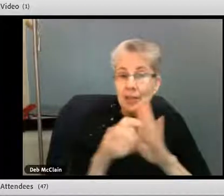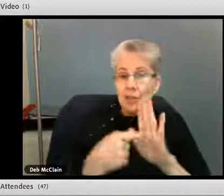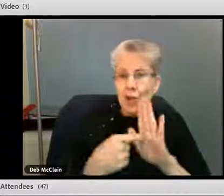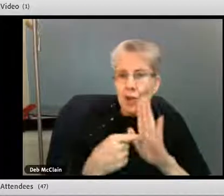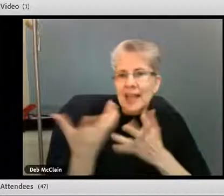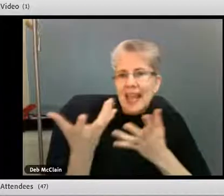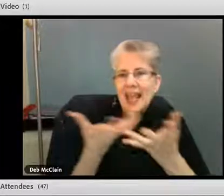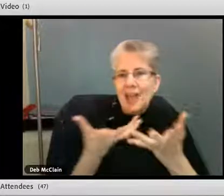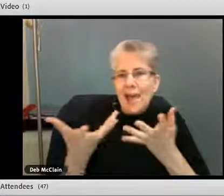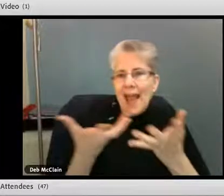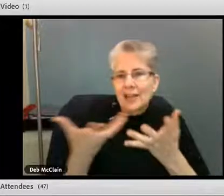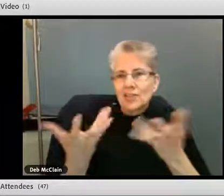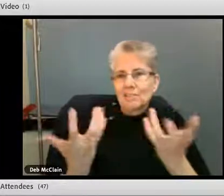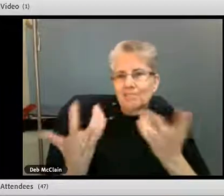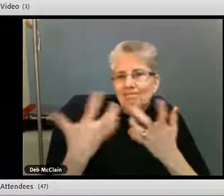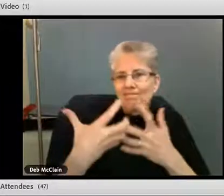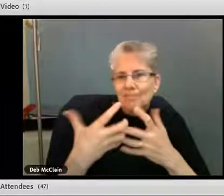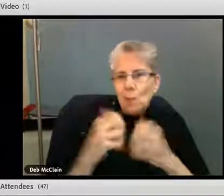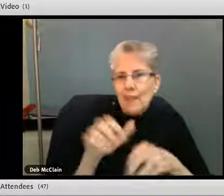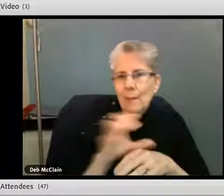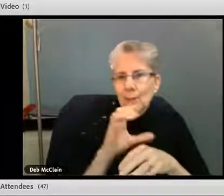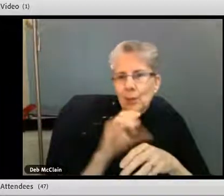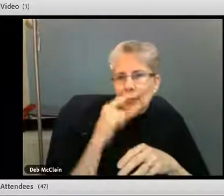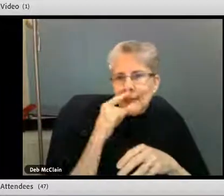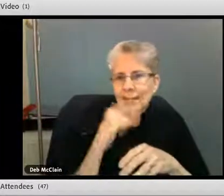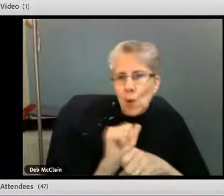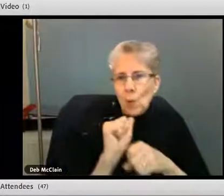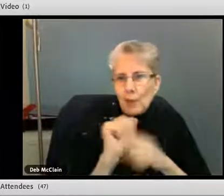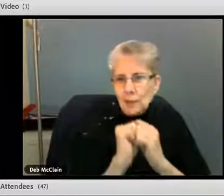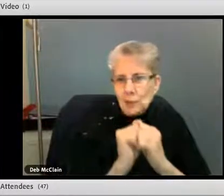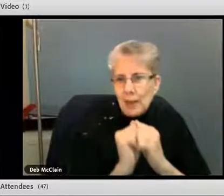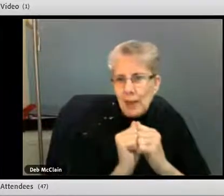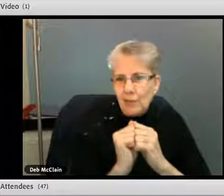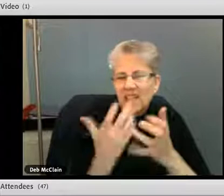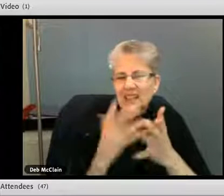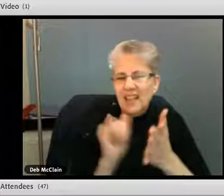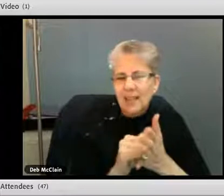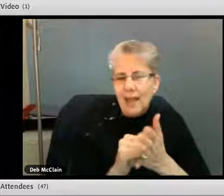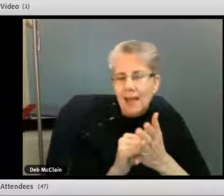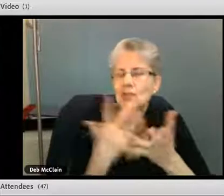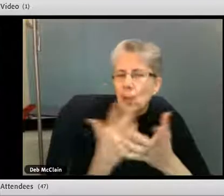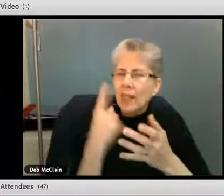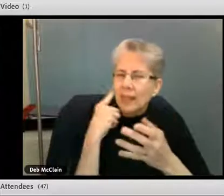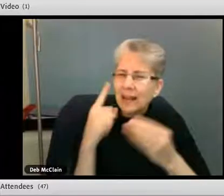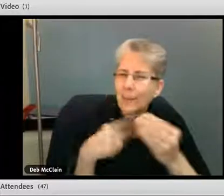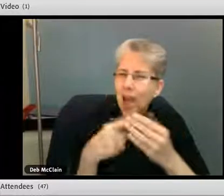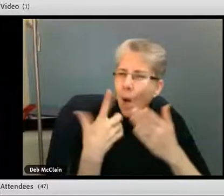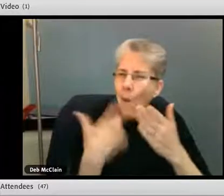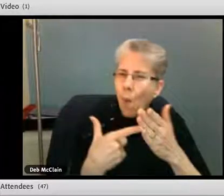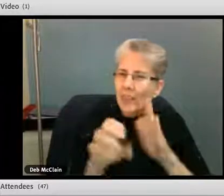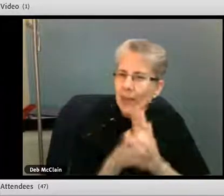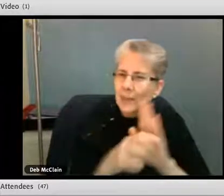Kids have computers available and things like that. You do want to think about what the image is showing, how the image is cropped,